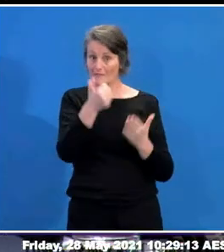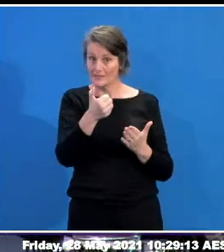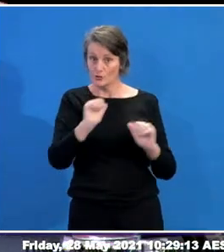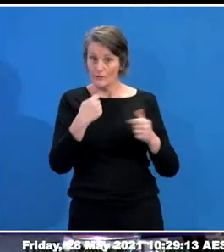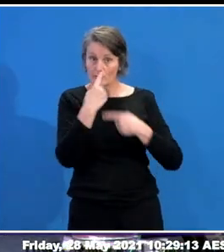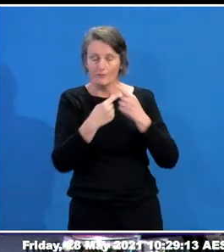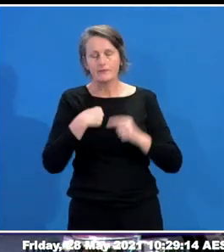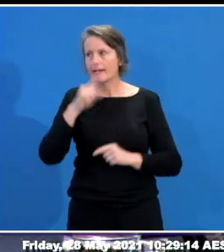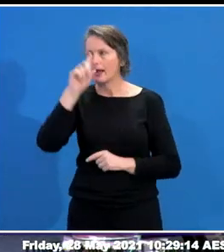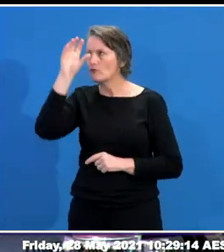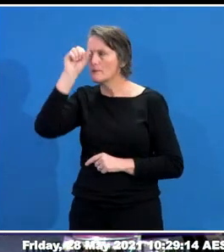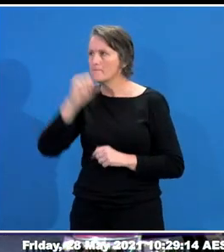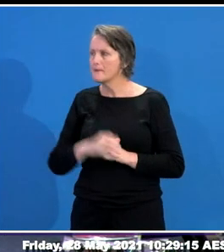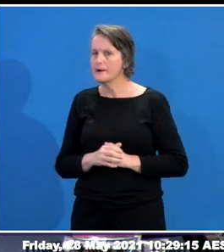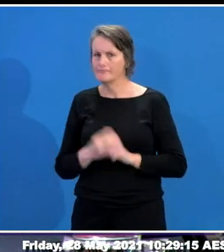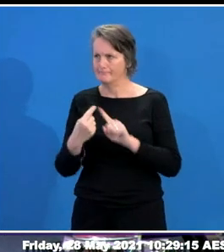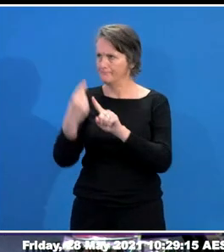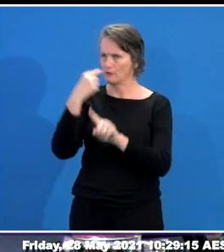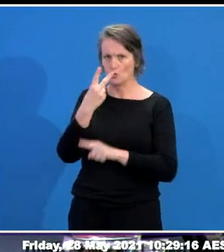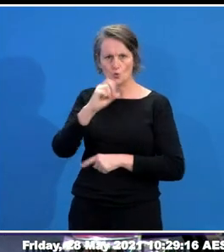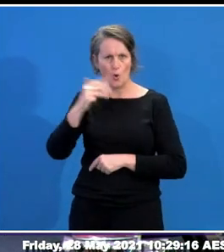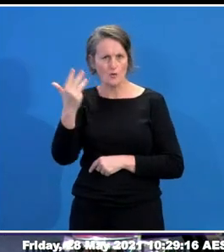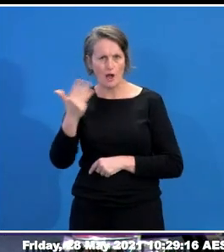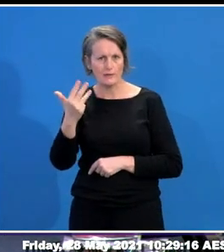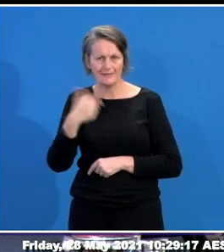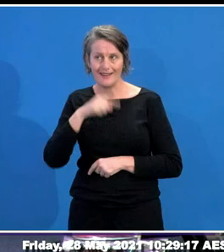I can't recall back now to 2019 exactly the conversation in that